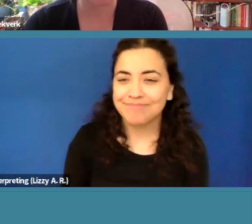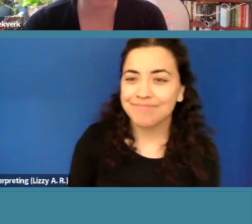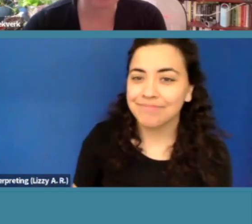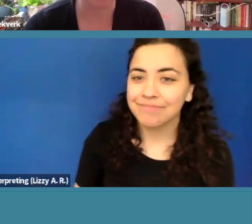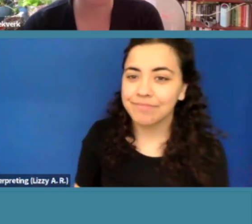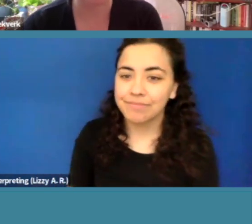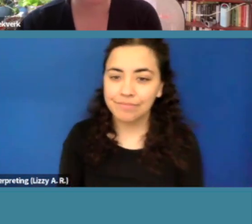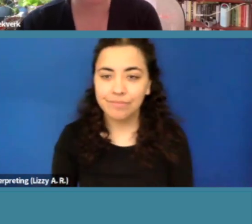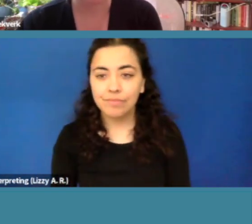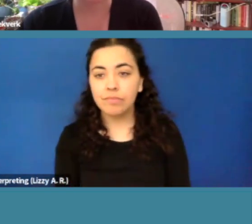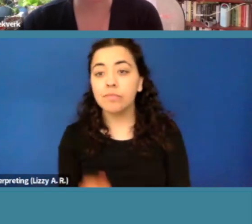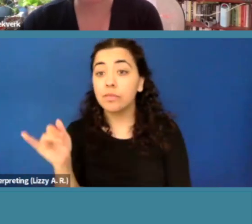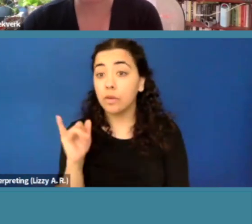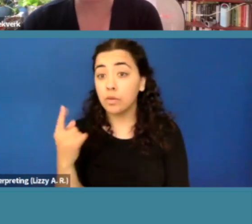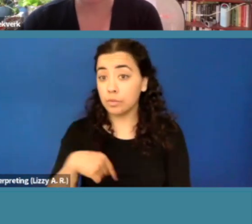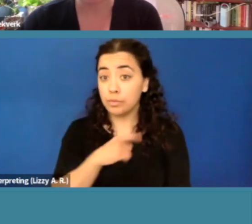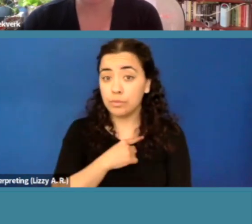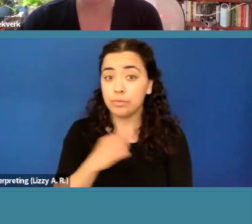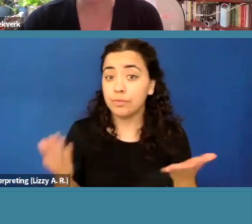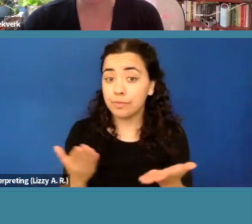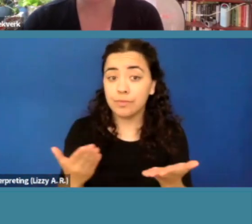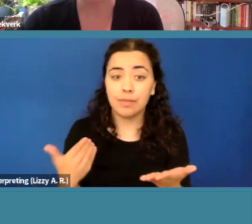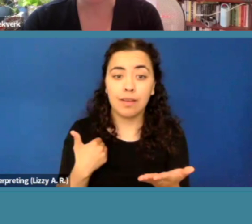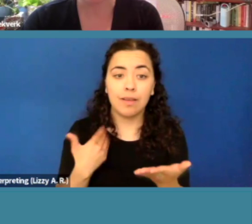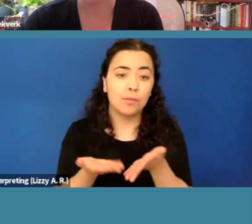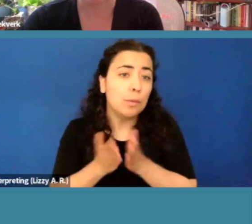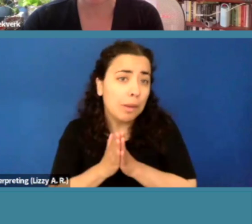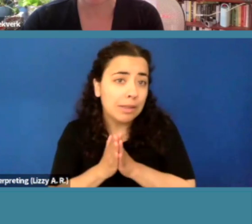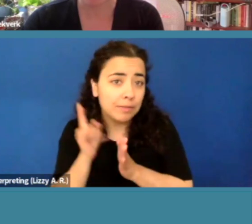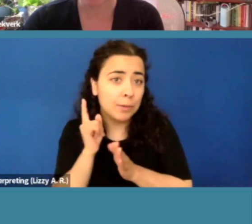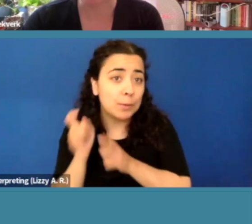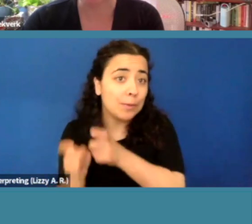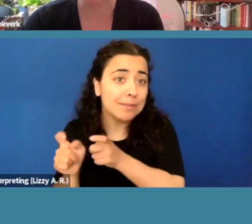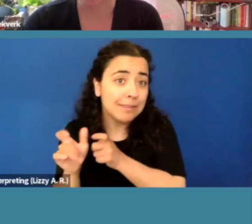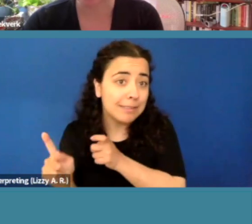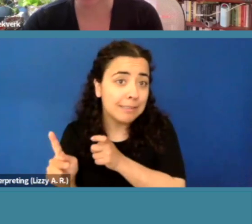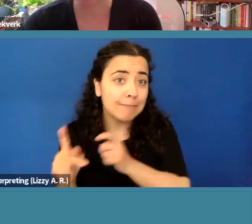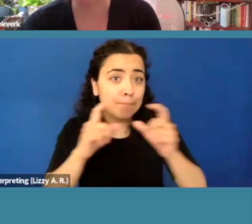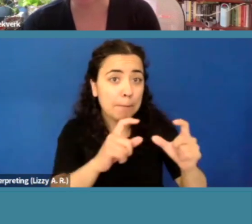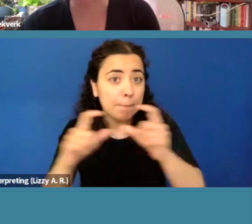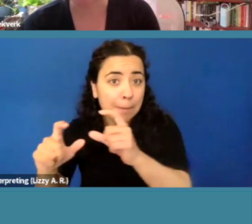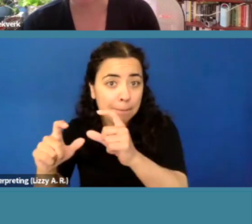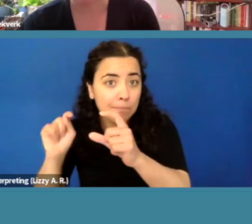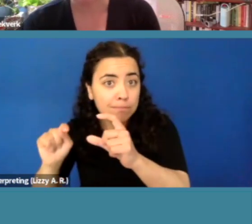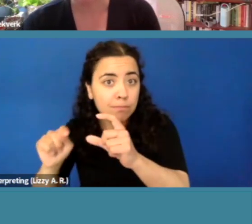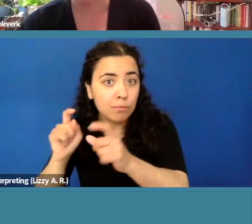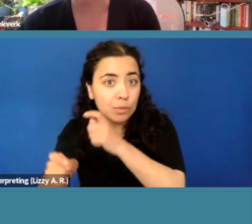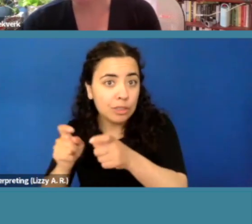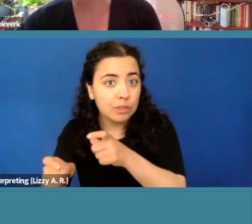We also have a request for donations link available. [AD] Right QR code.